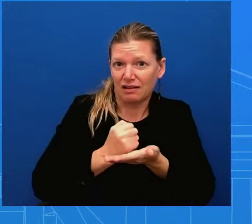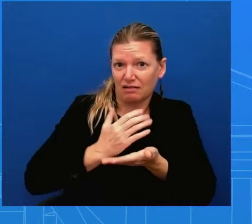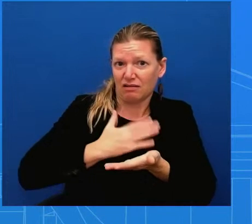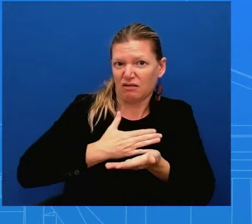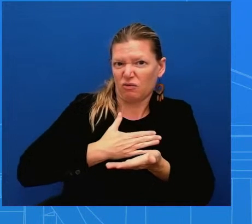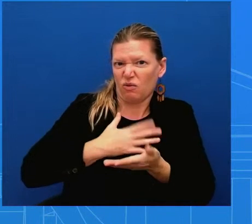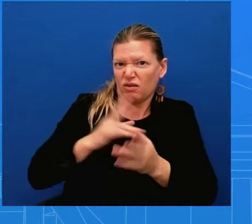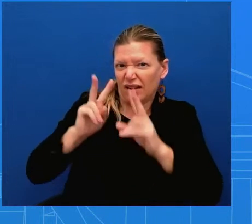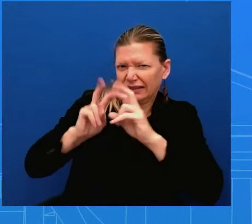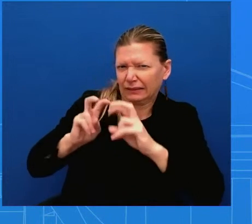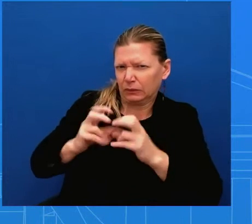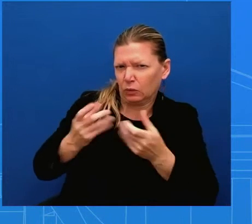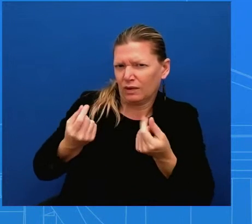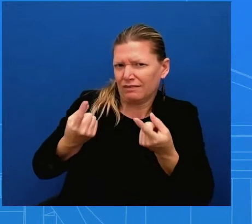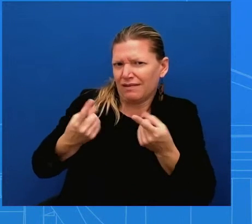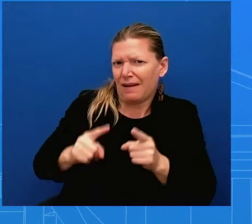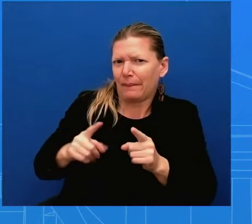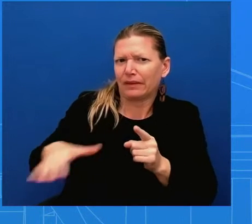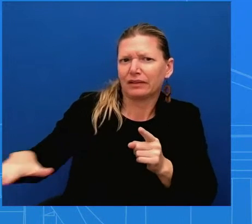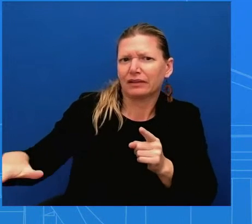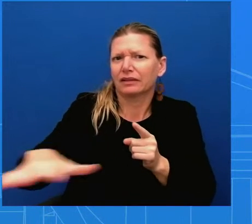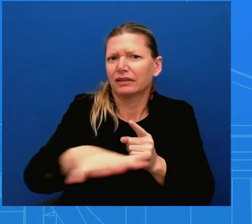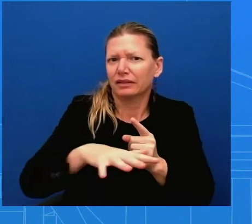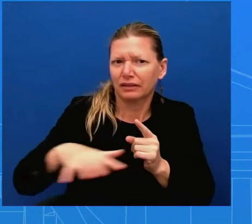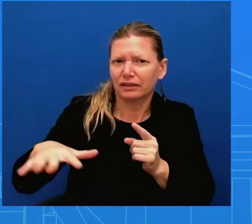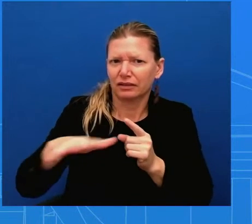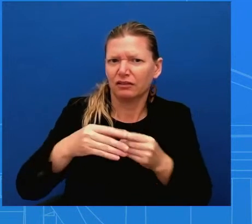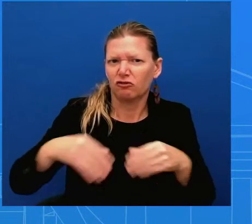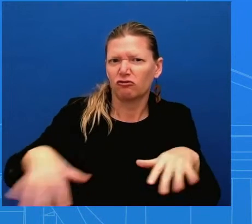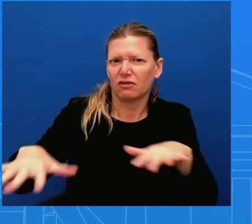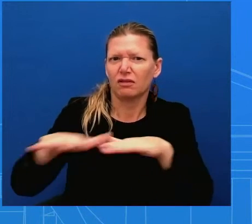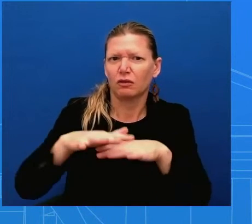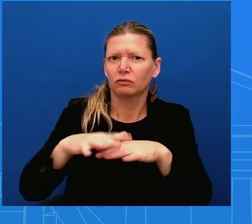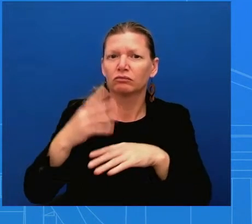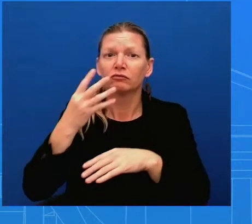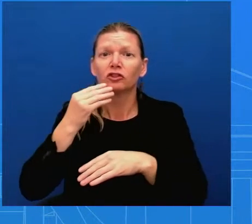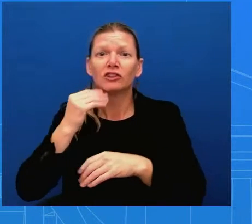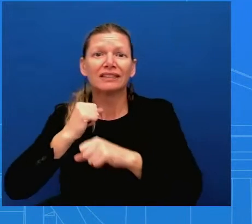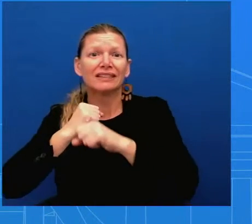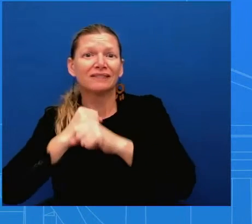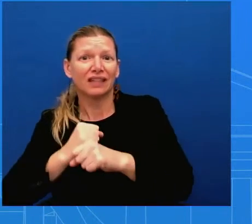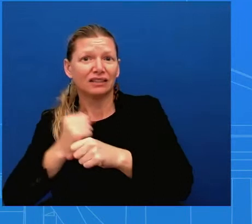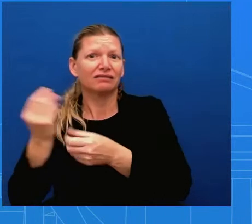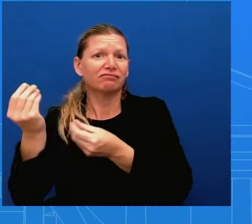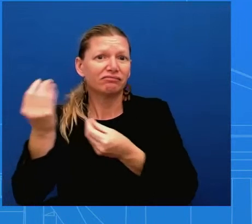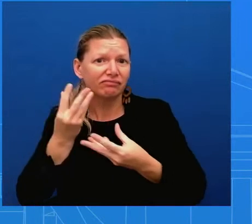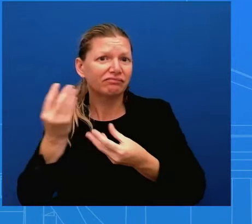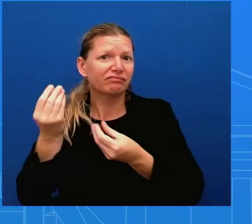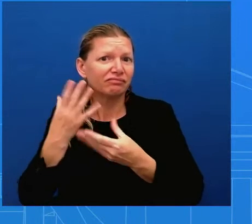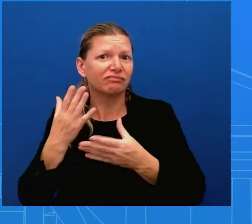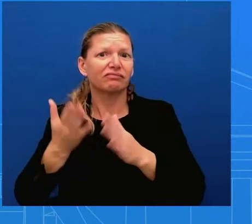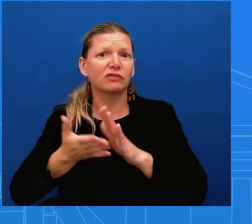they are not the kind of massive military operation that we have talked about. We'll make our own judgment on that as we see things unfolding,